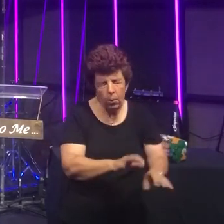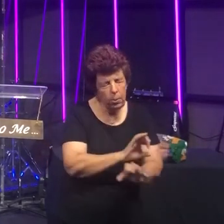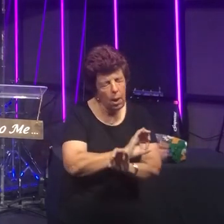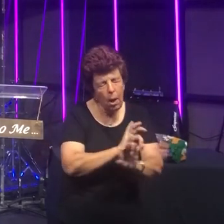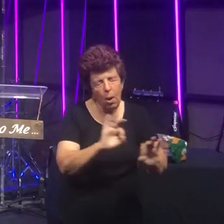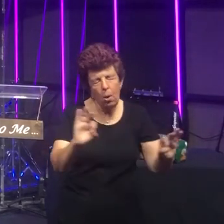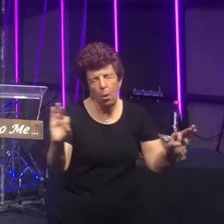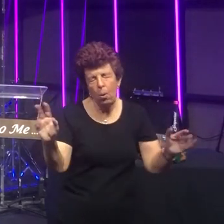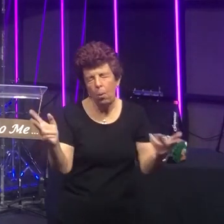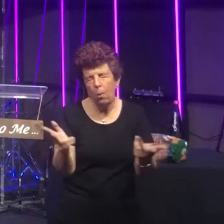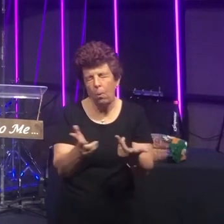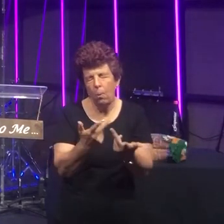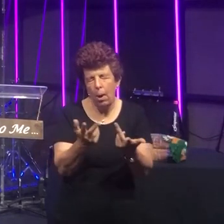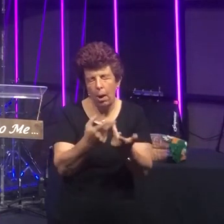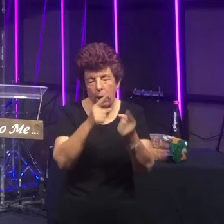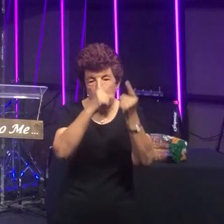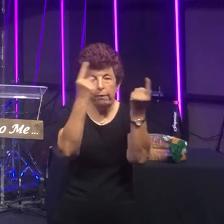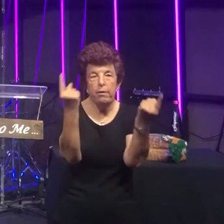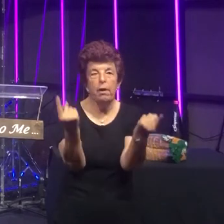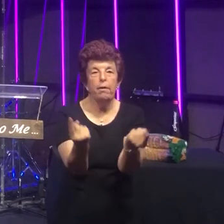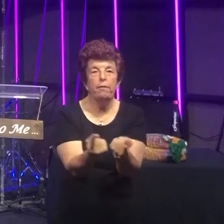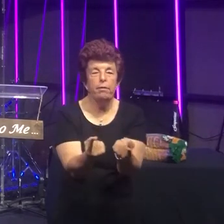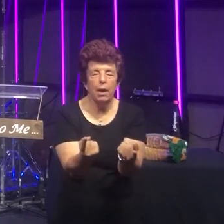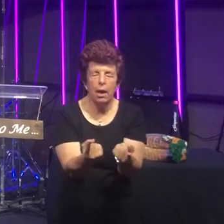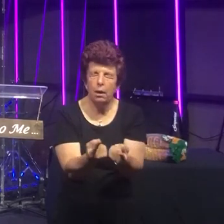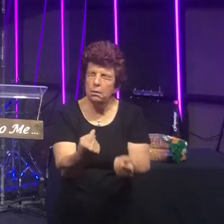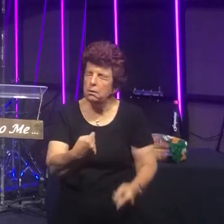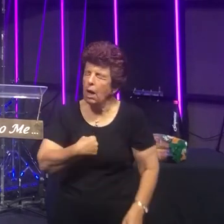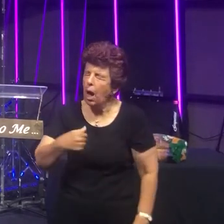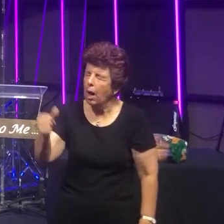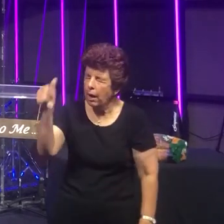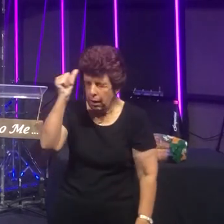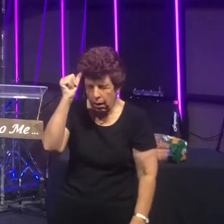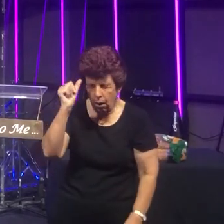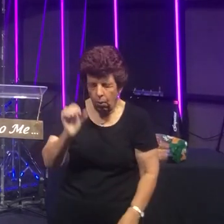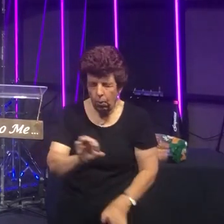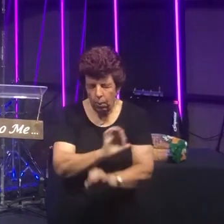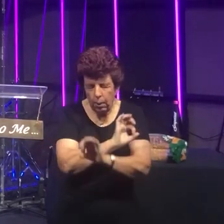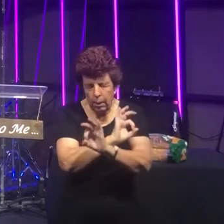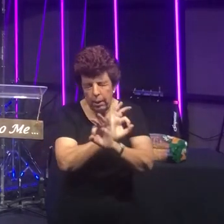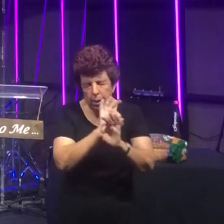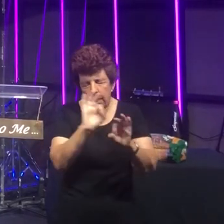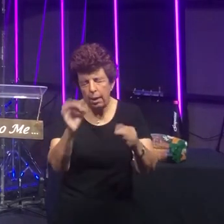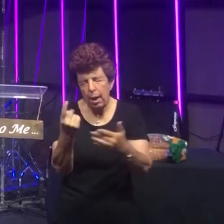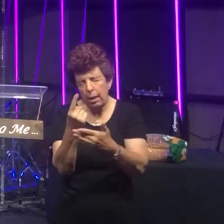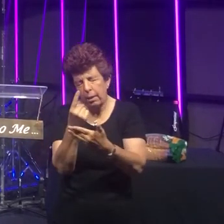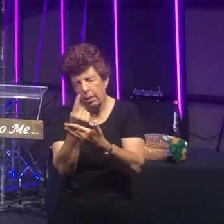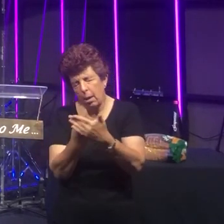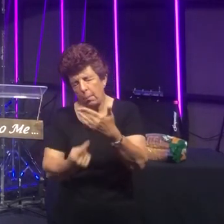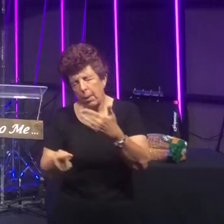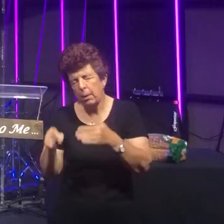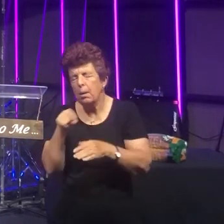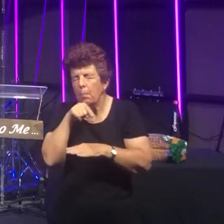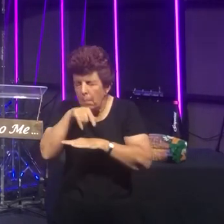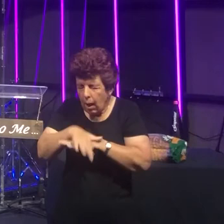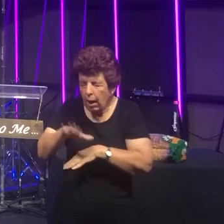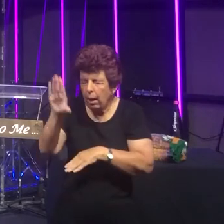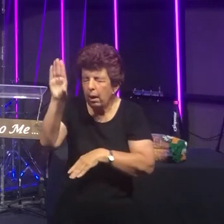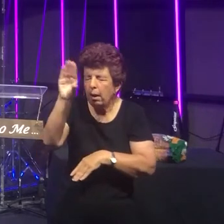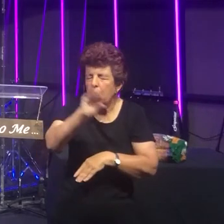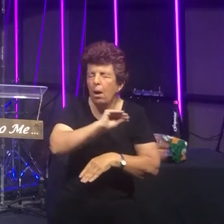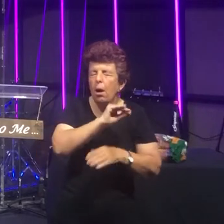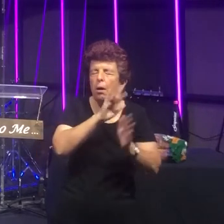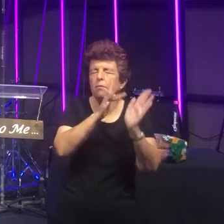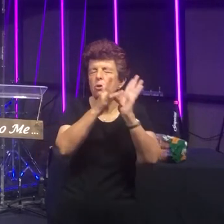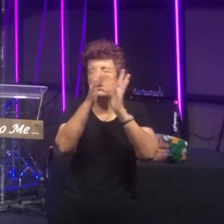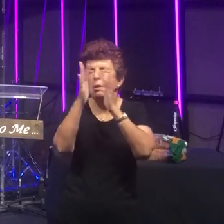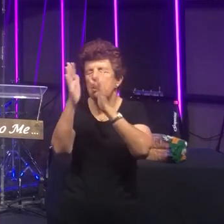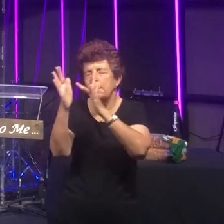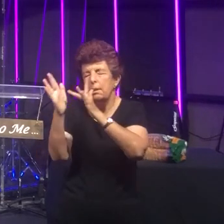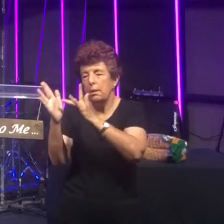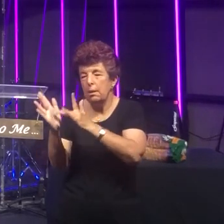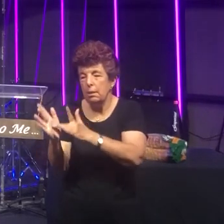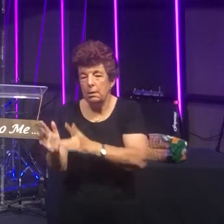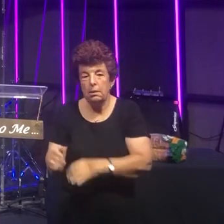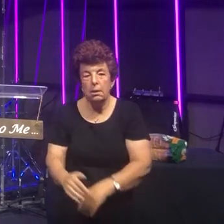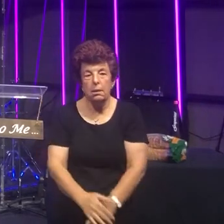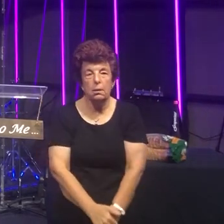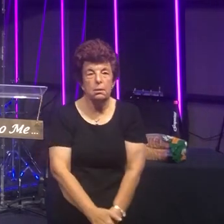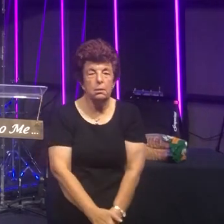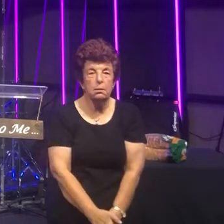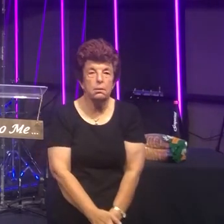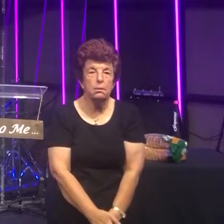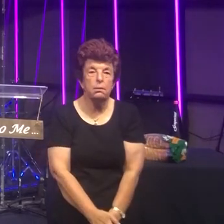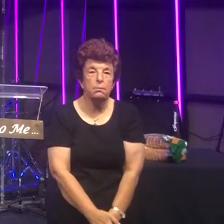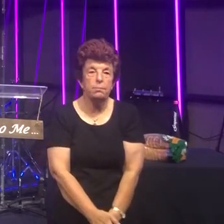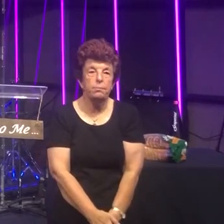No other fount I know Nothing but the blood of Jesus